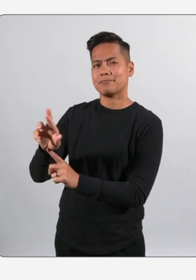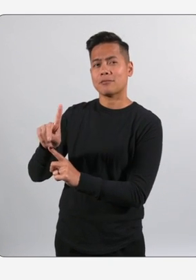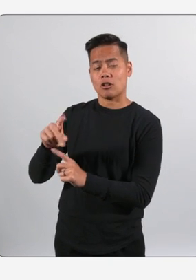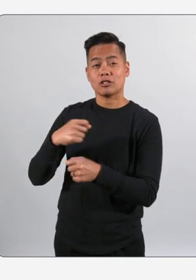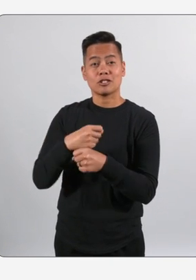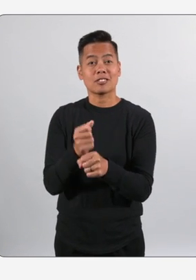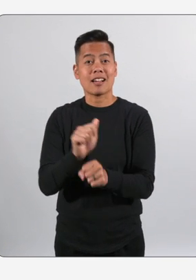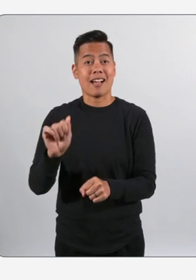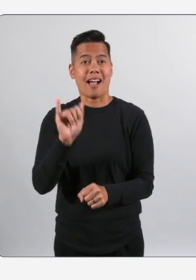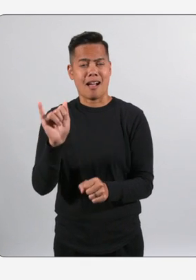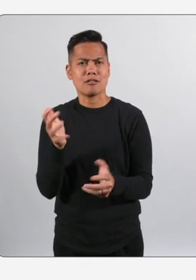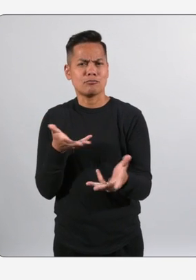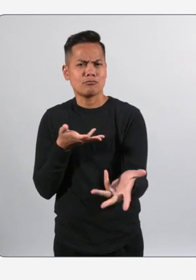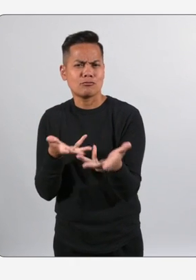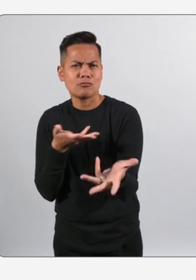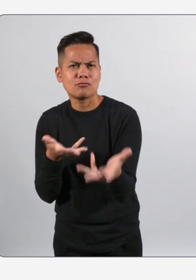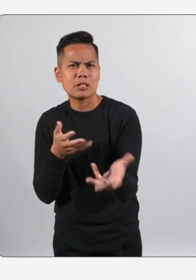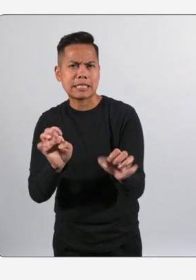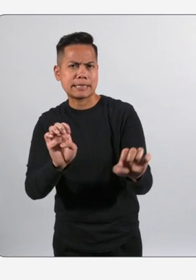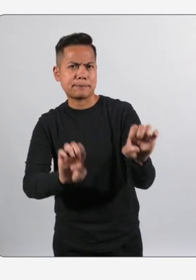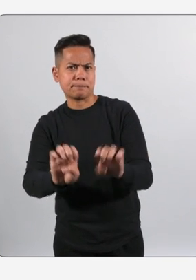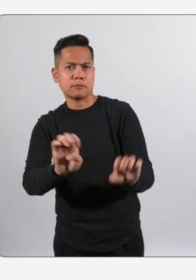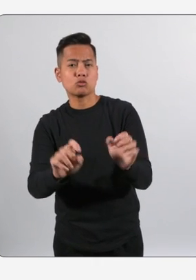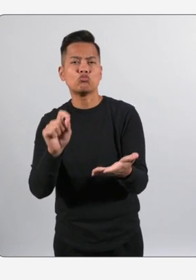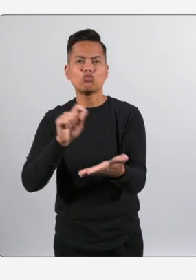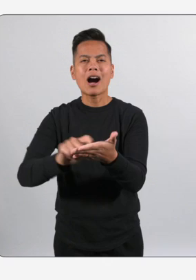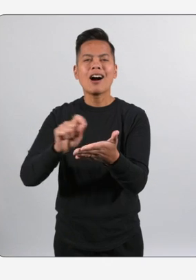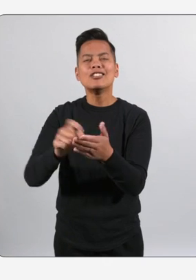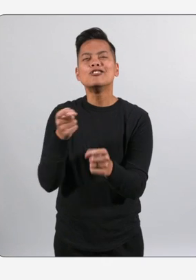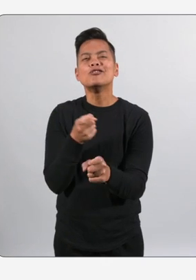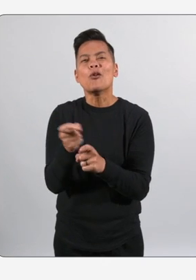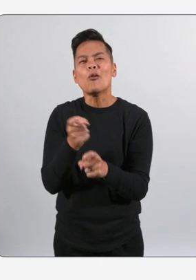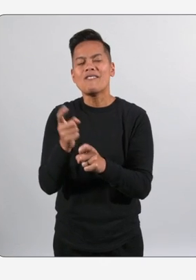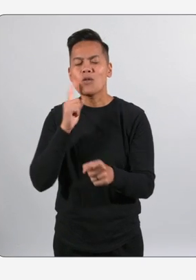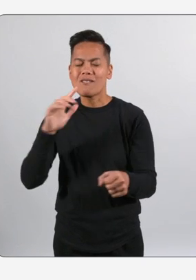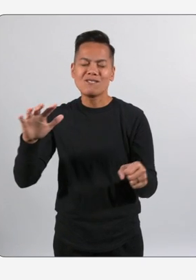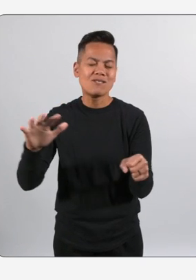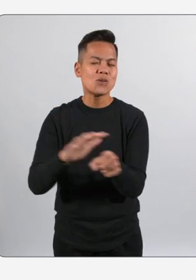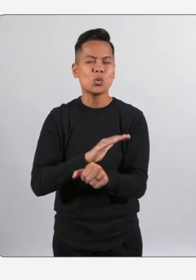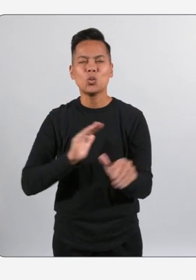to write a joke for a room full of performance marketers.